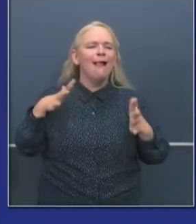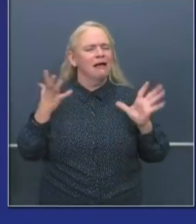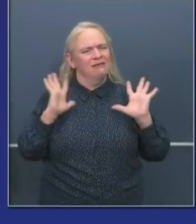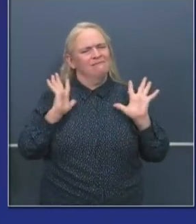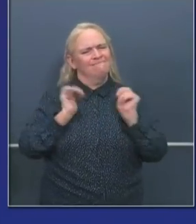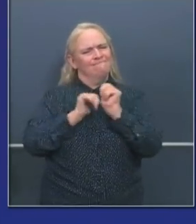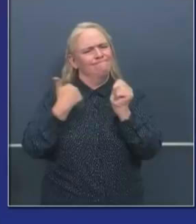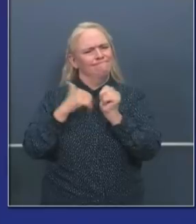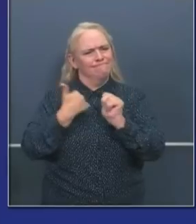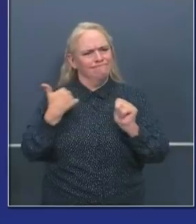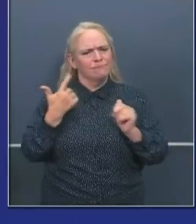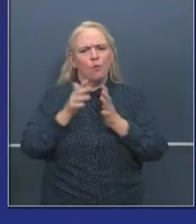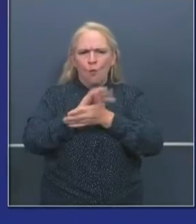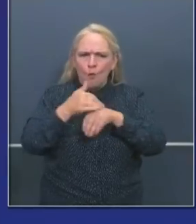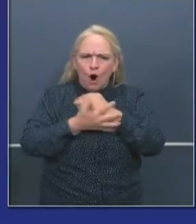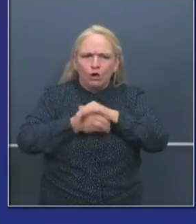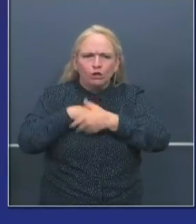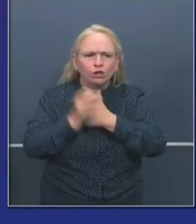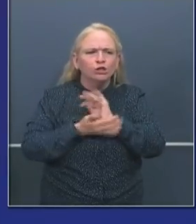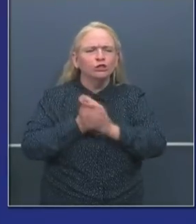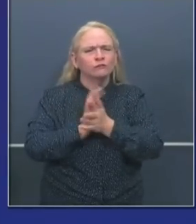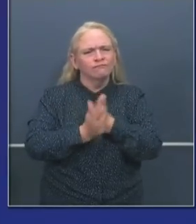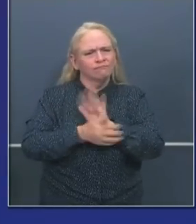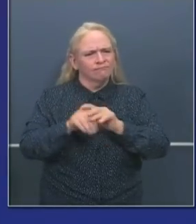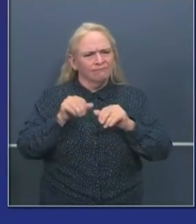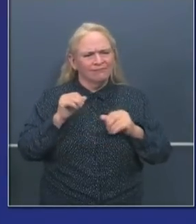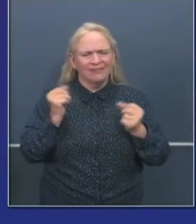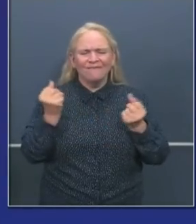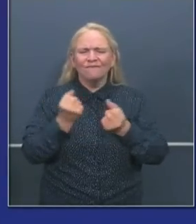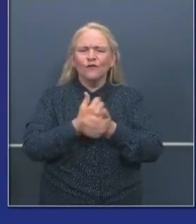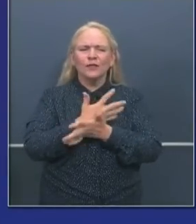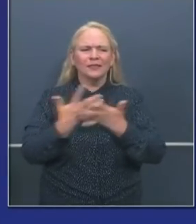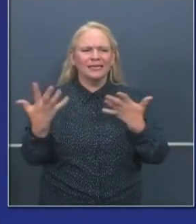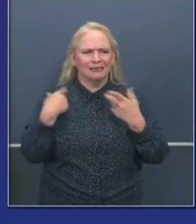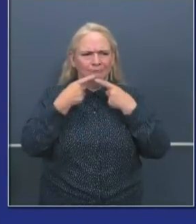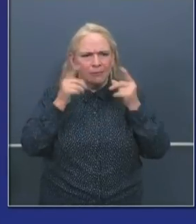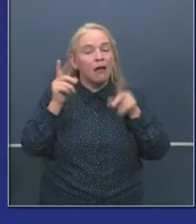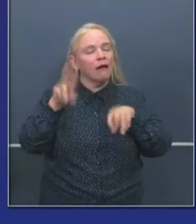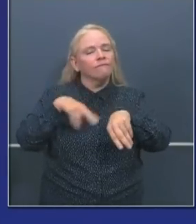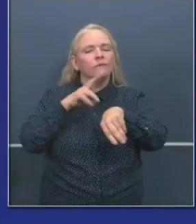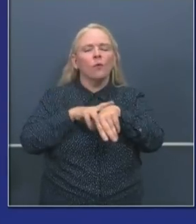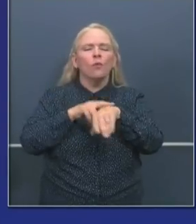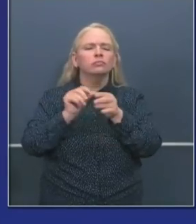STAY AT HOME ORDER AND MORE FORMALLY ADVANCED ENCOURAGING YOU TO PRACTICE SOCIAL DISTANCING AND TO DO THE KIND